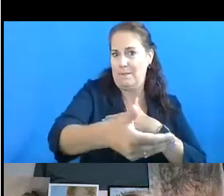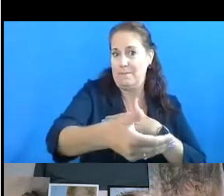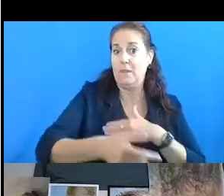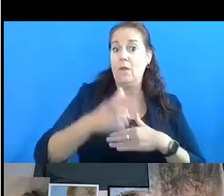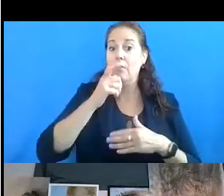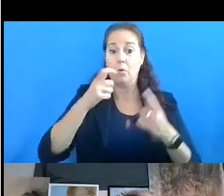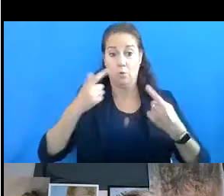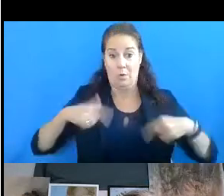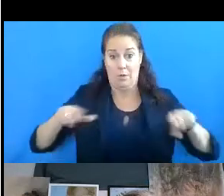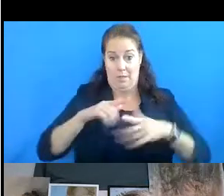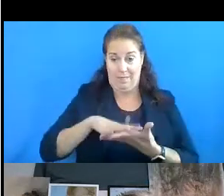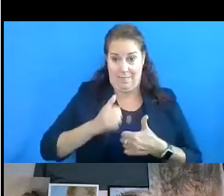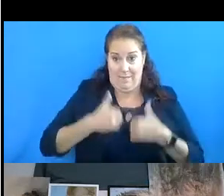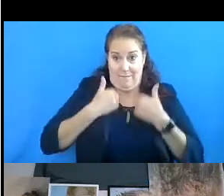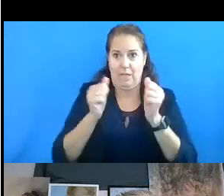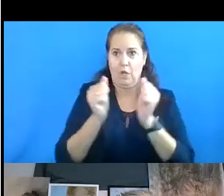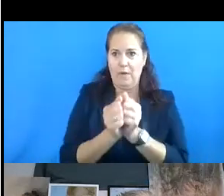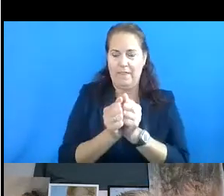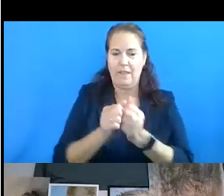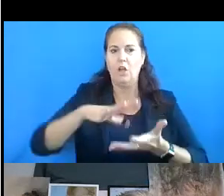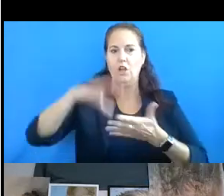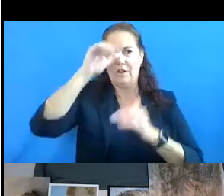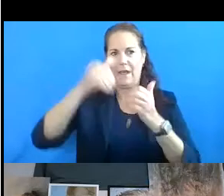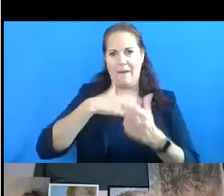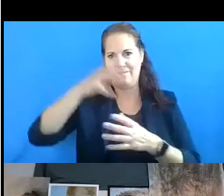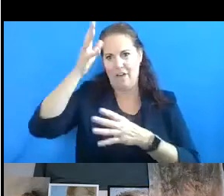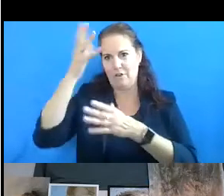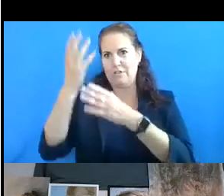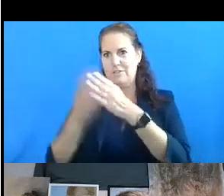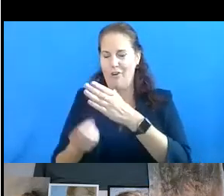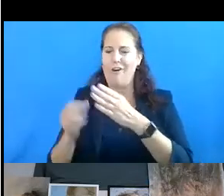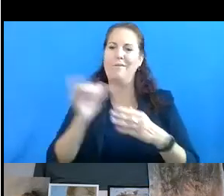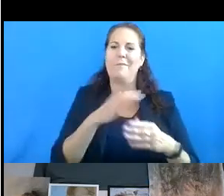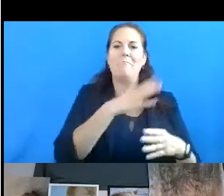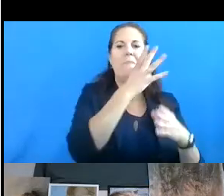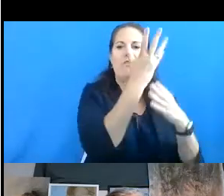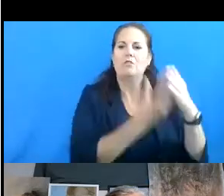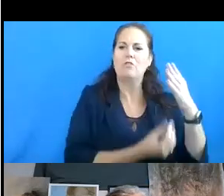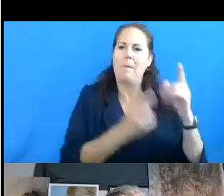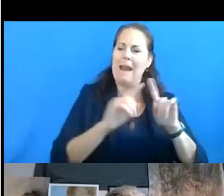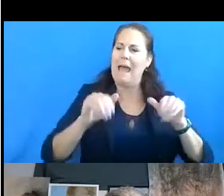And learning how my father is gone now, as is my mother, but how do I live a life of